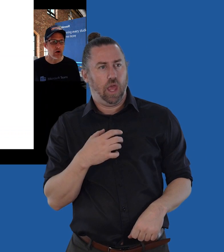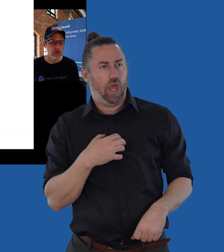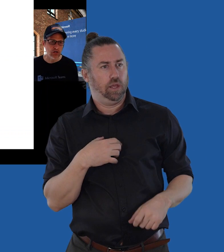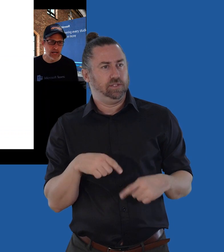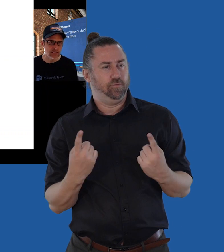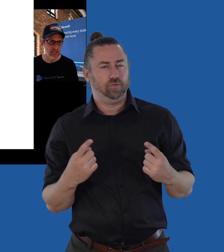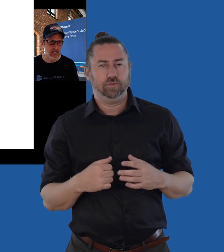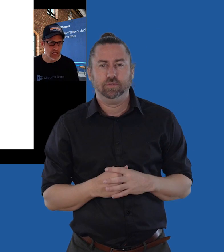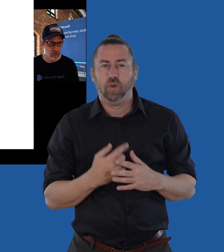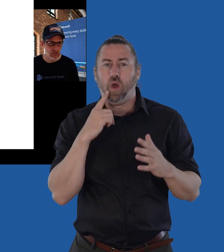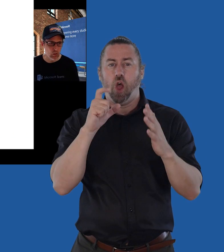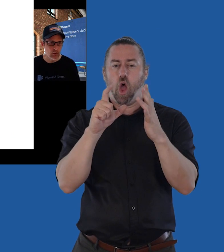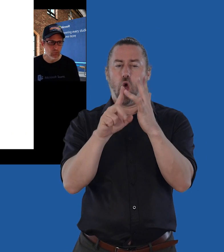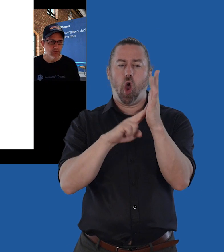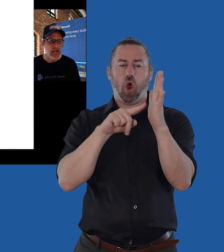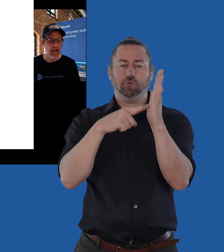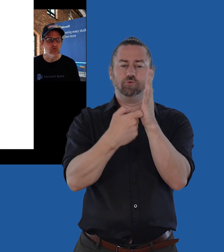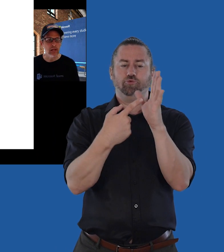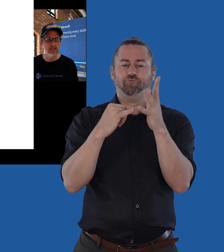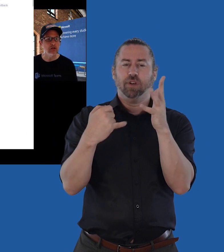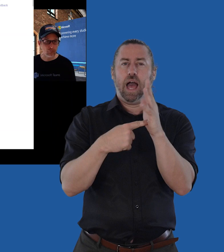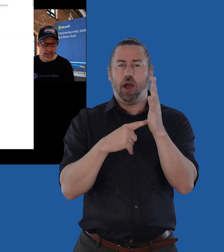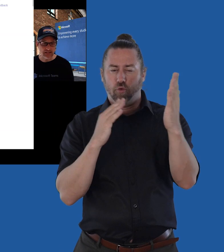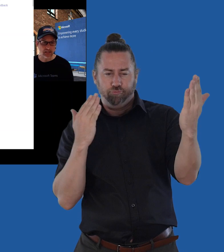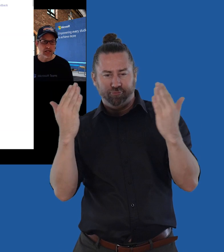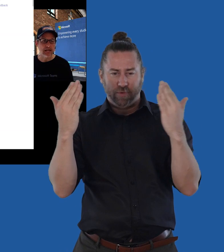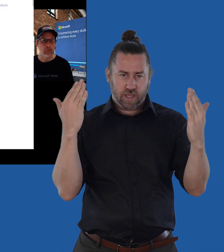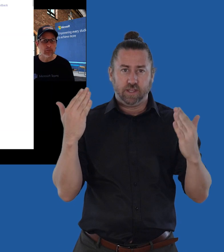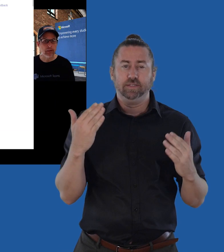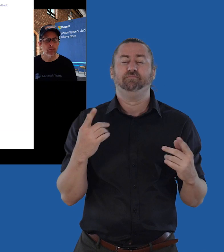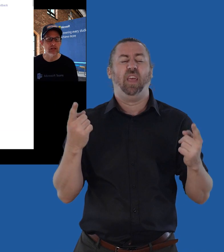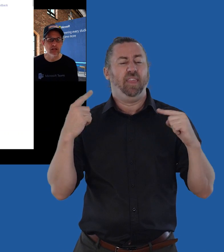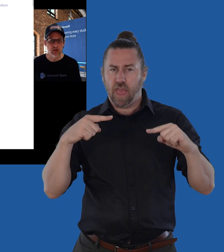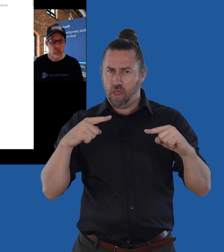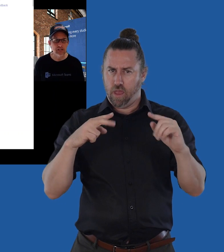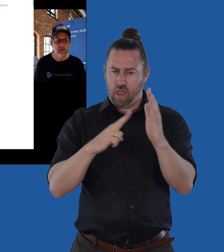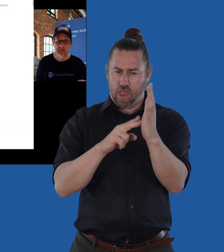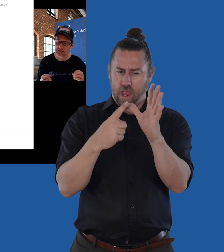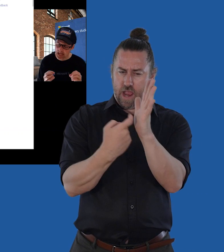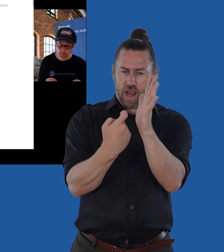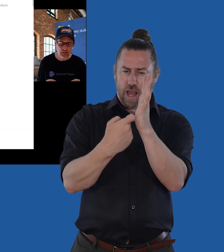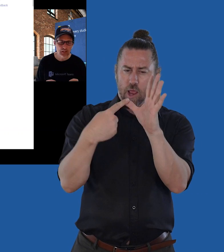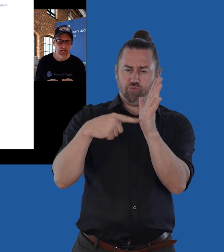High contrast is in there as well as, Narrator. Now, remembering that Narrator is definitely